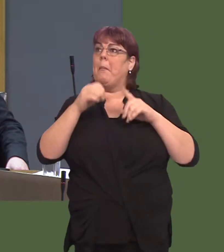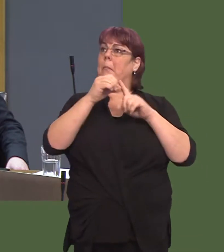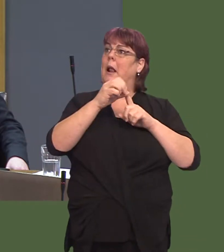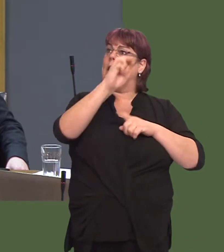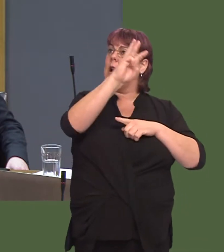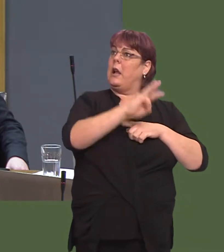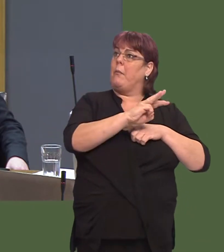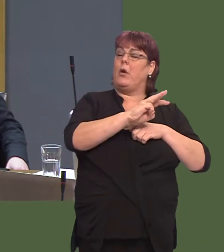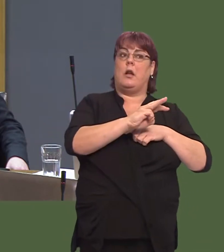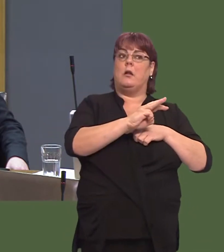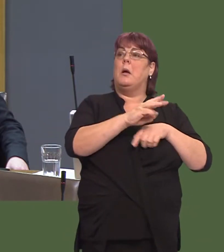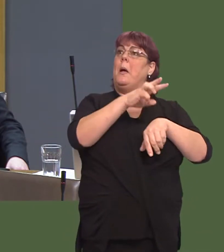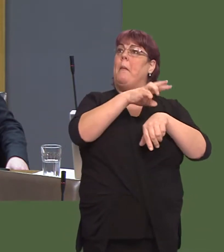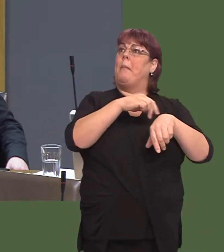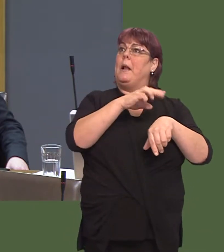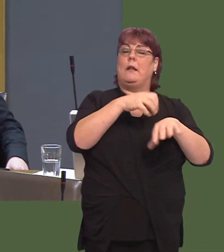and crime commissioner, Arfon Jones.